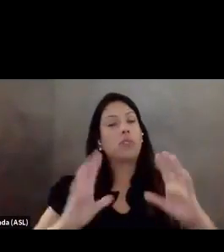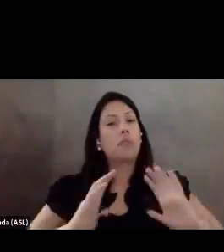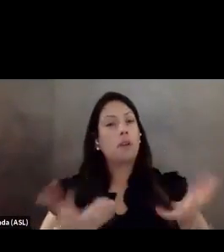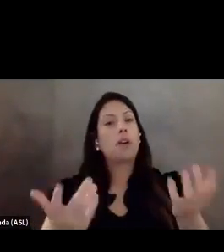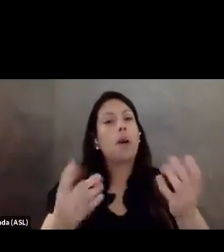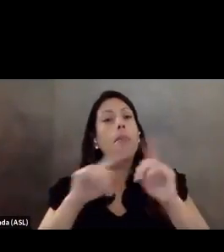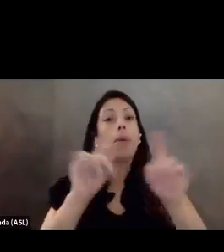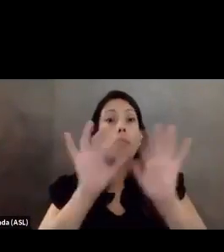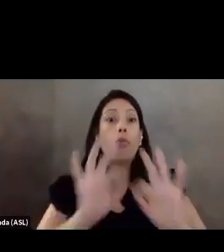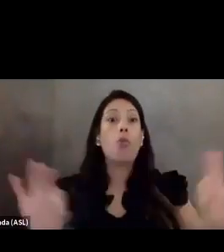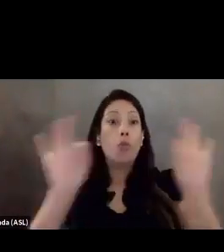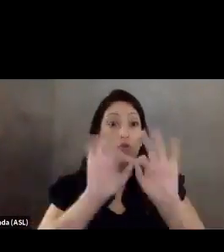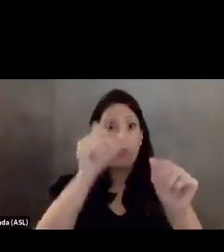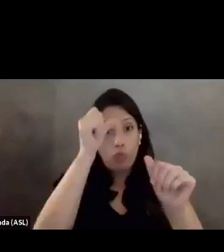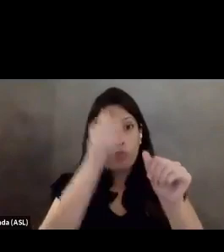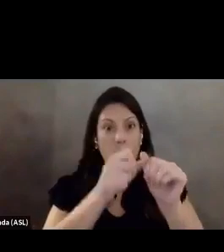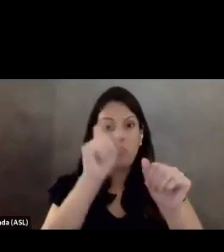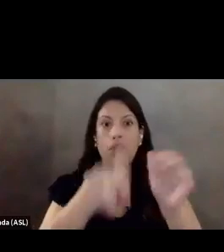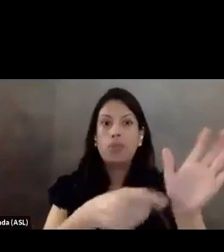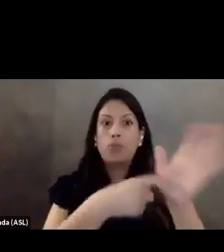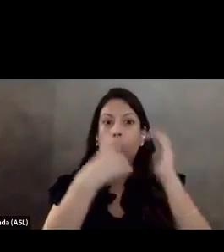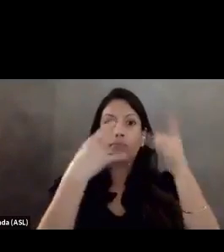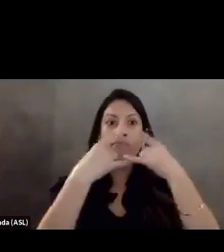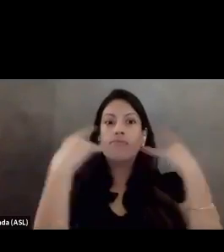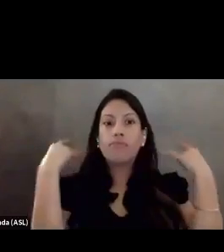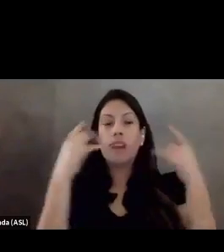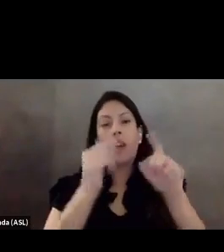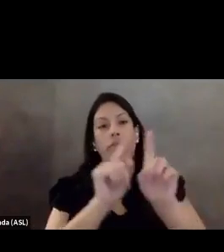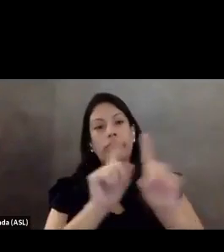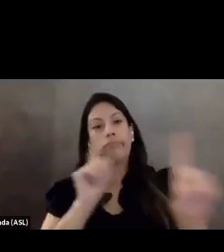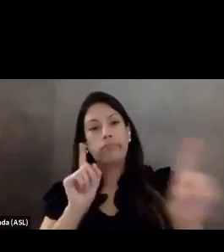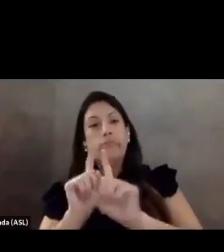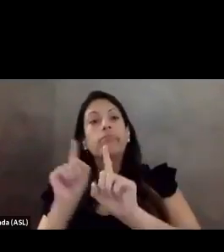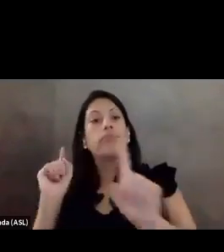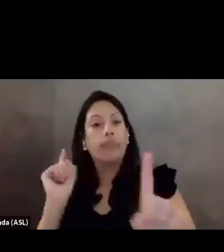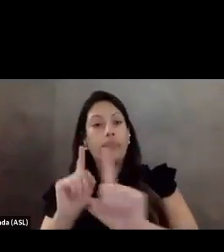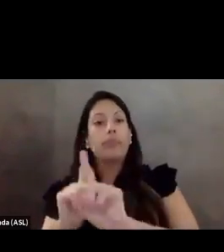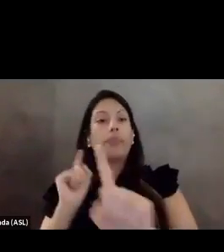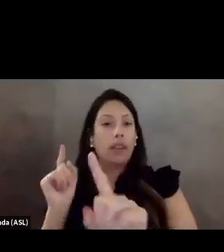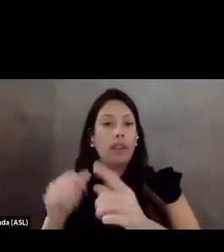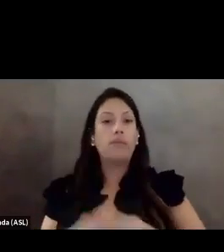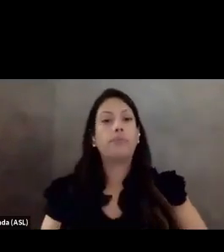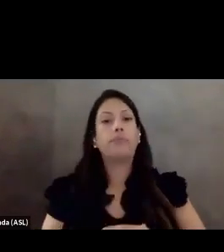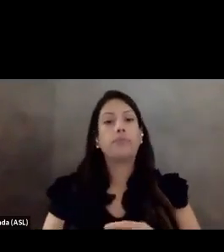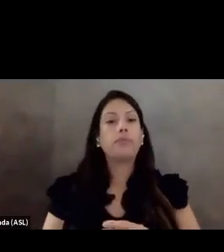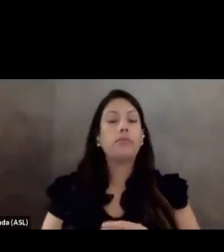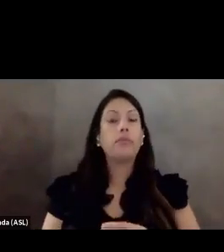face cover more than six feet apart from others for Day of the Dead celebration.